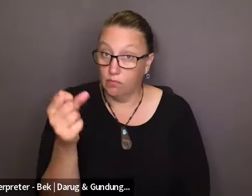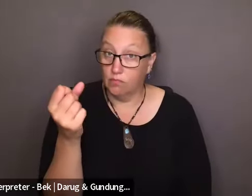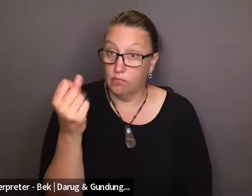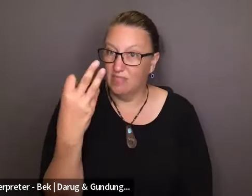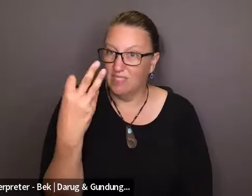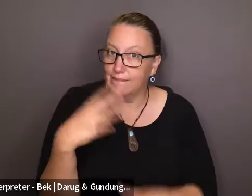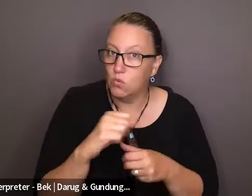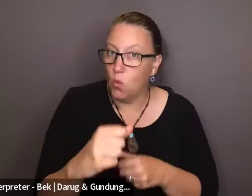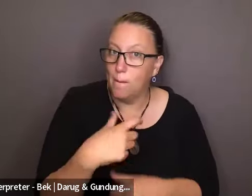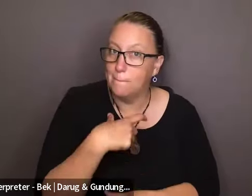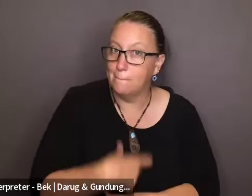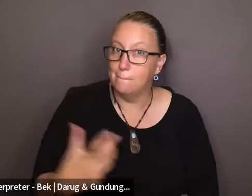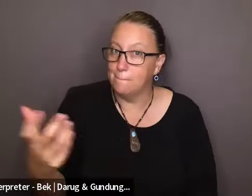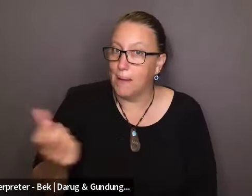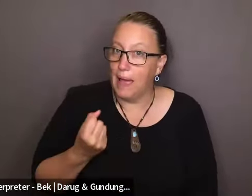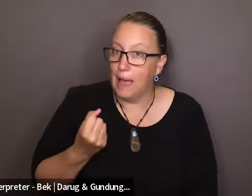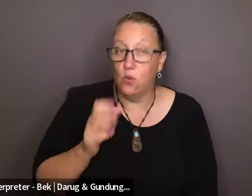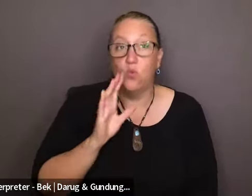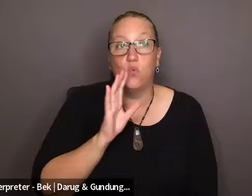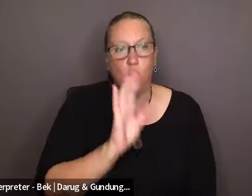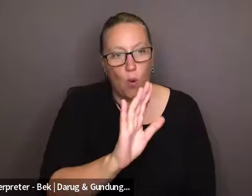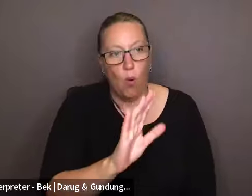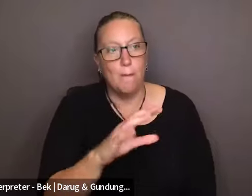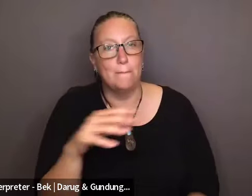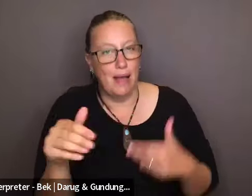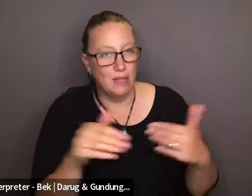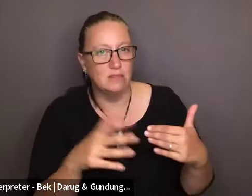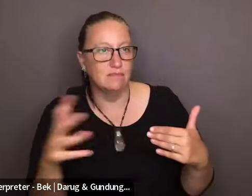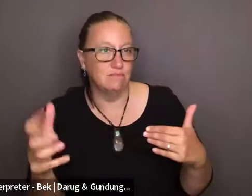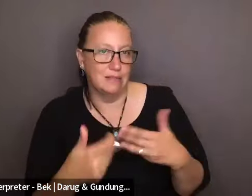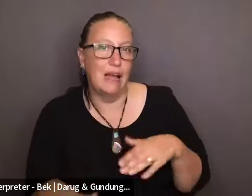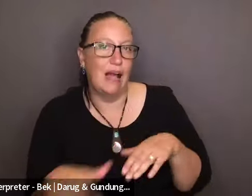teams will come together on a regular basis, and where